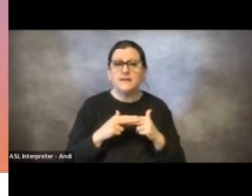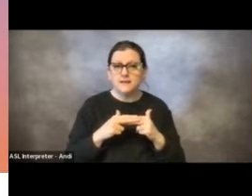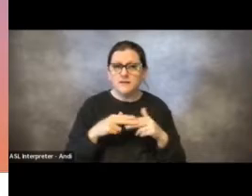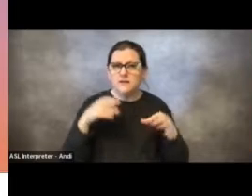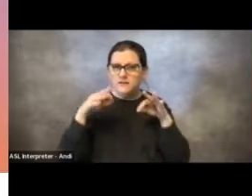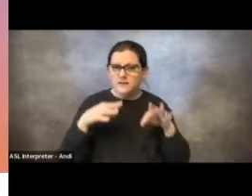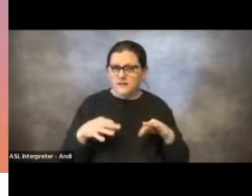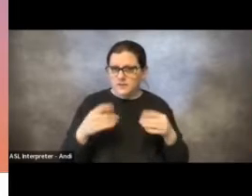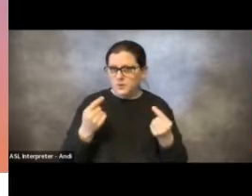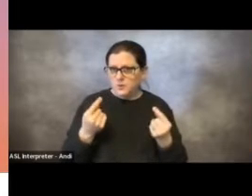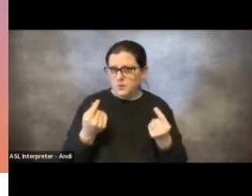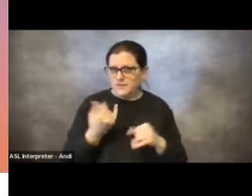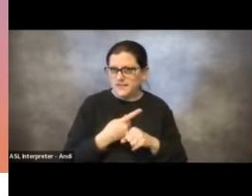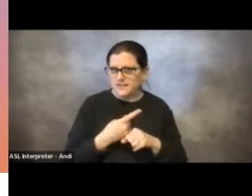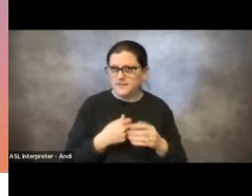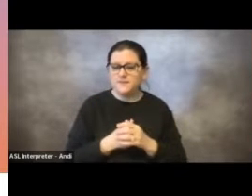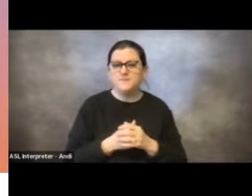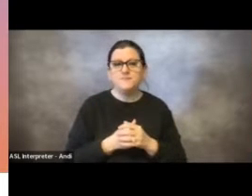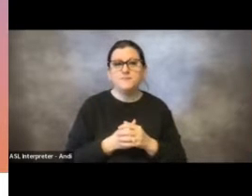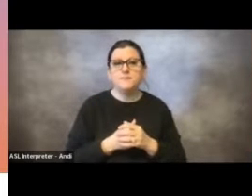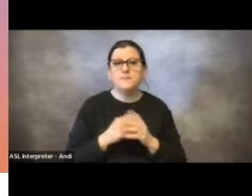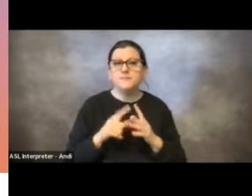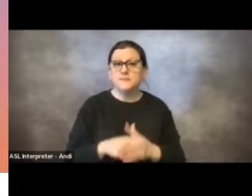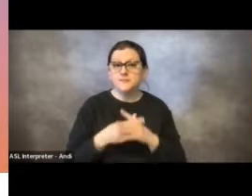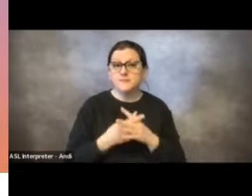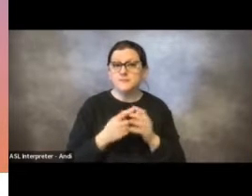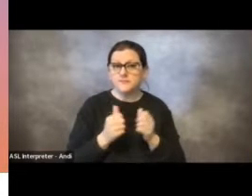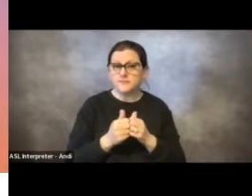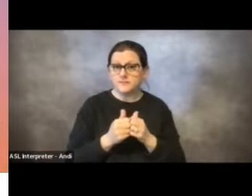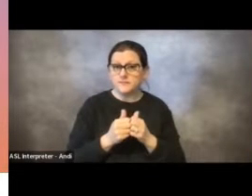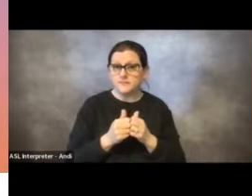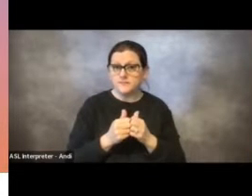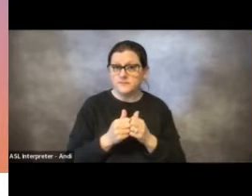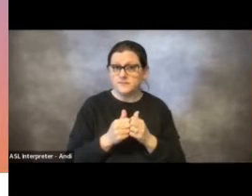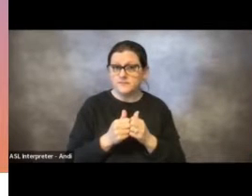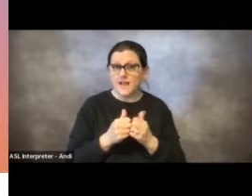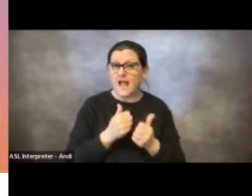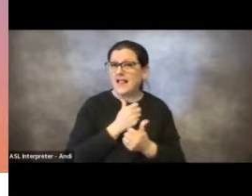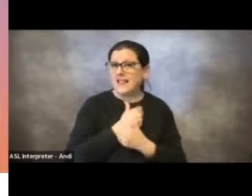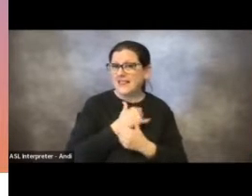our time today. I'm going to start with this, about Love It or List It and talk a little bit